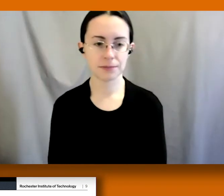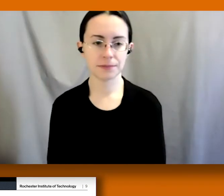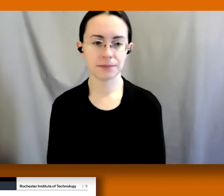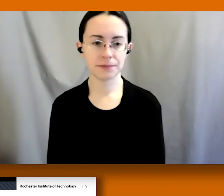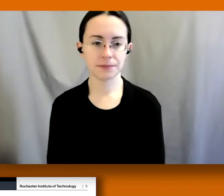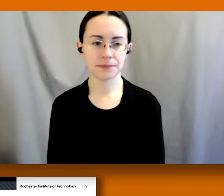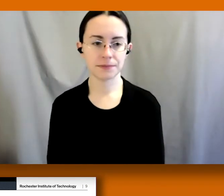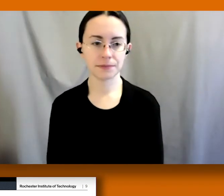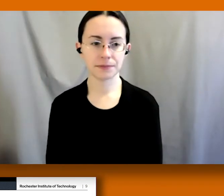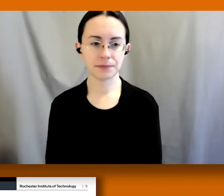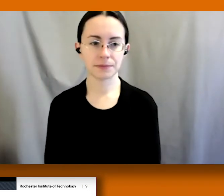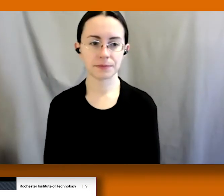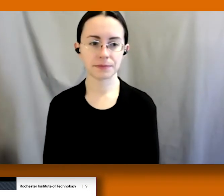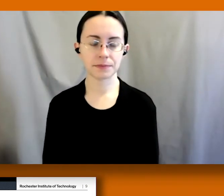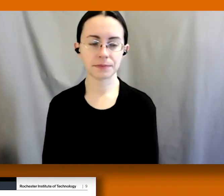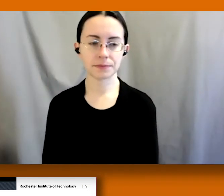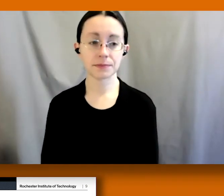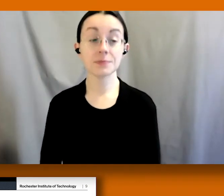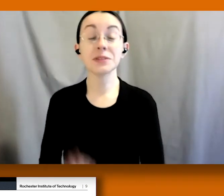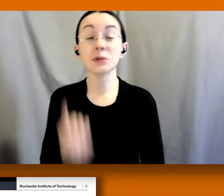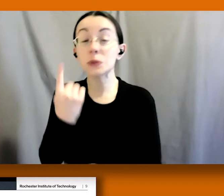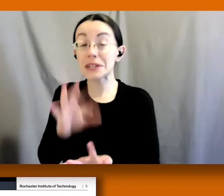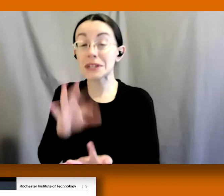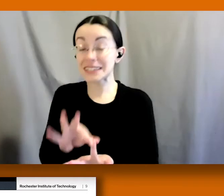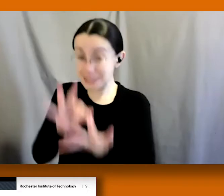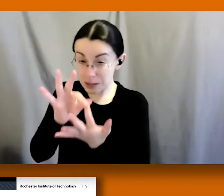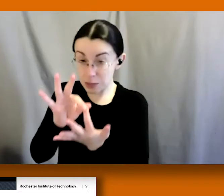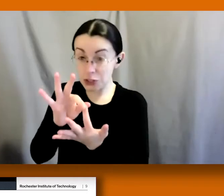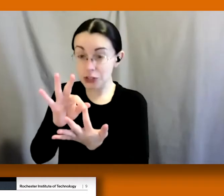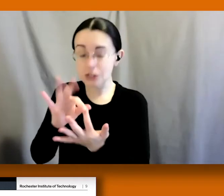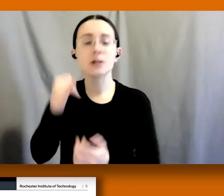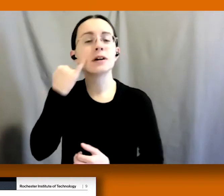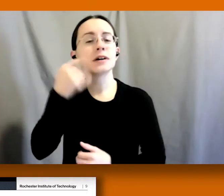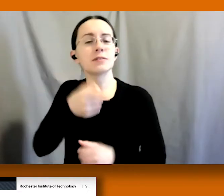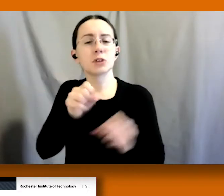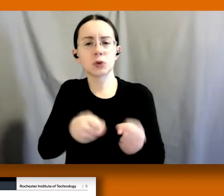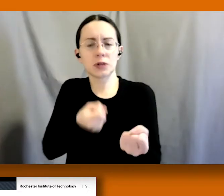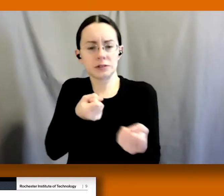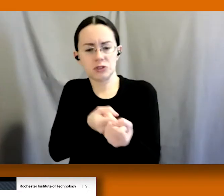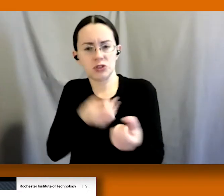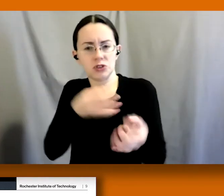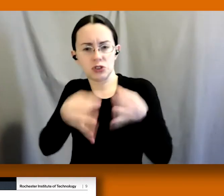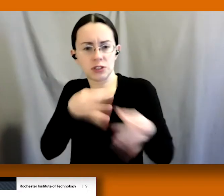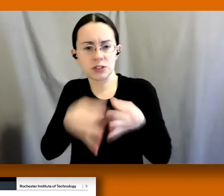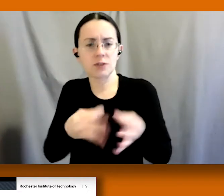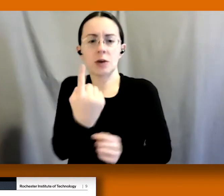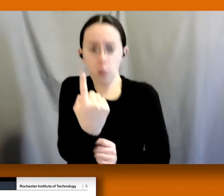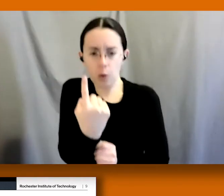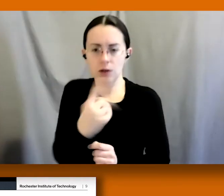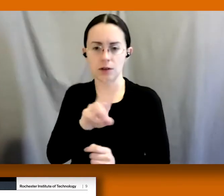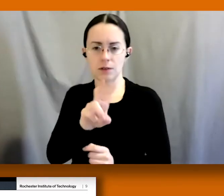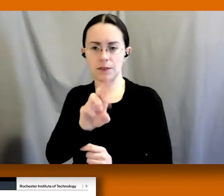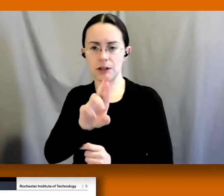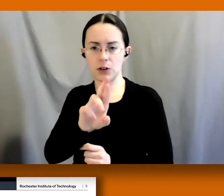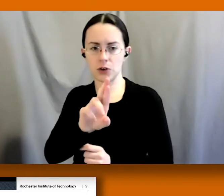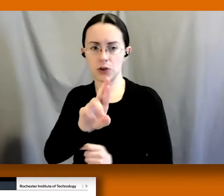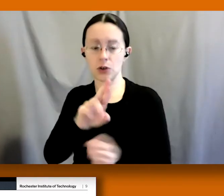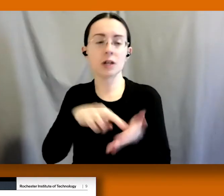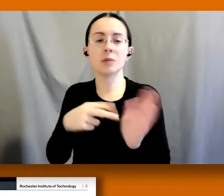The exception to that would be if you can justify a sole-source vendor, meaning nobody else can provide